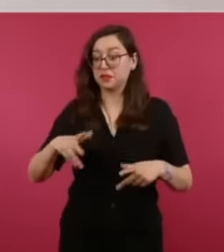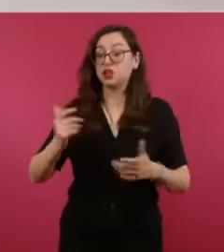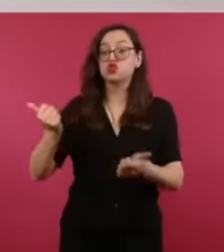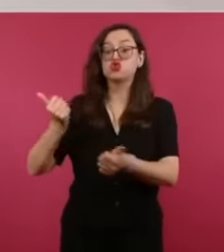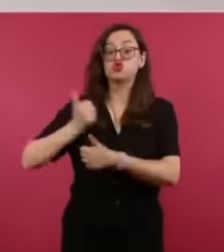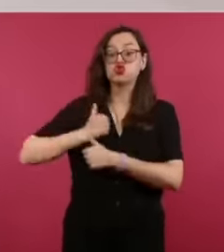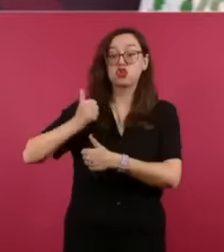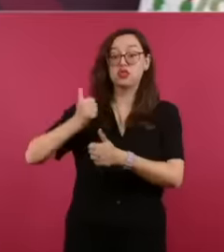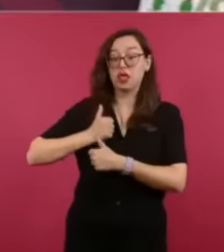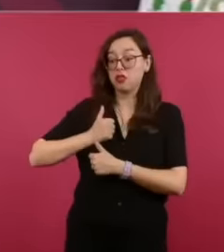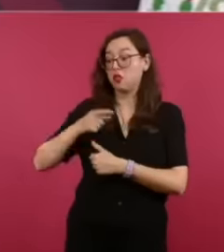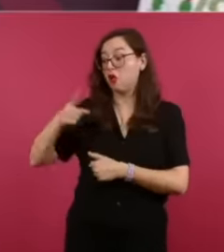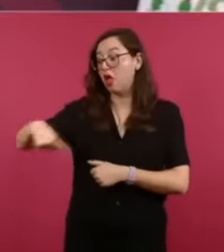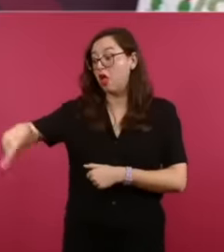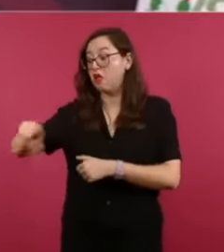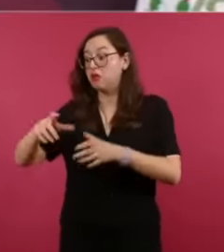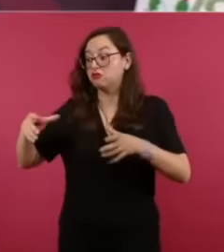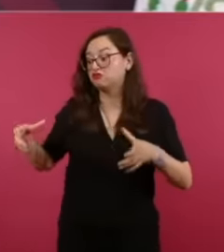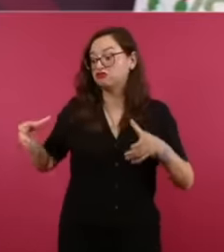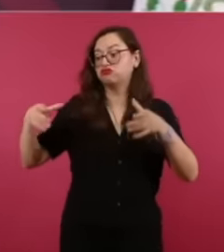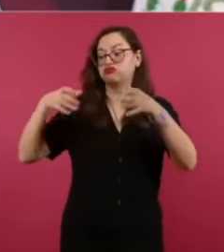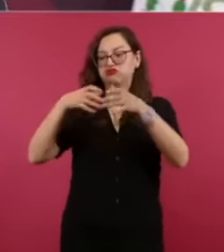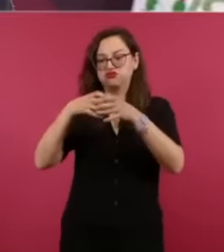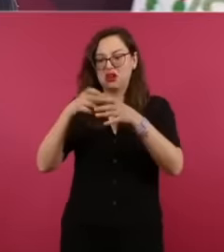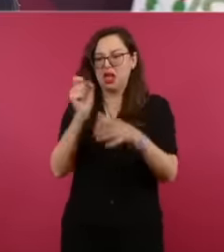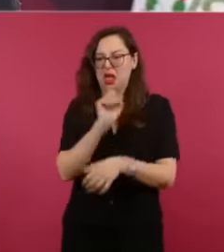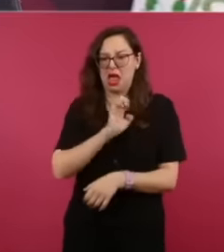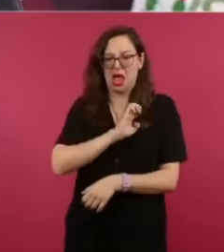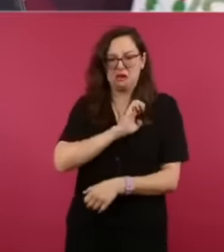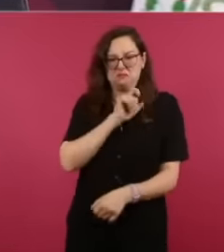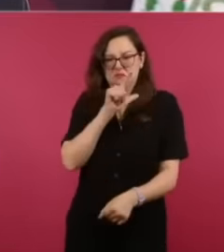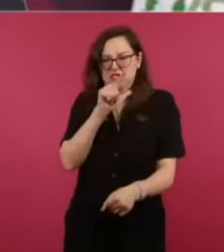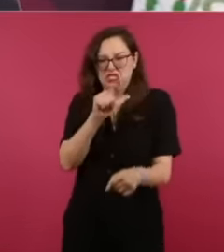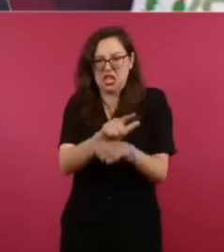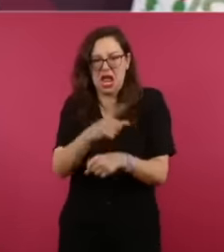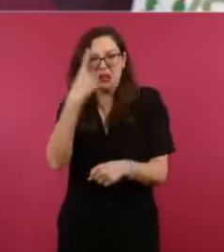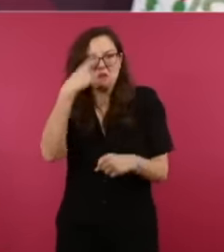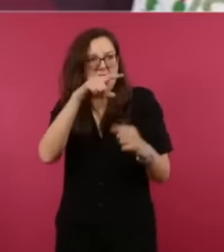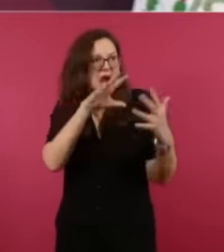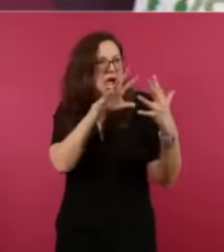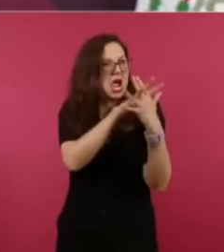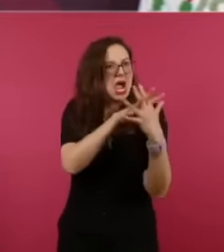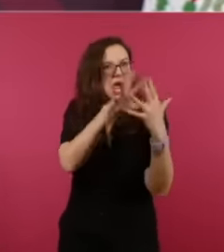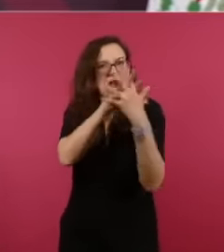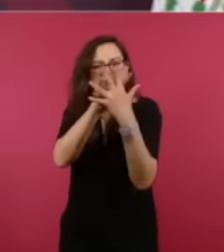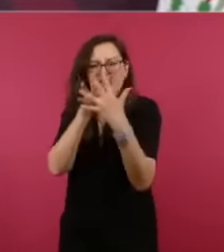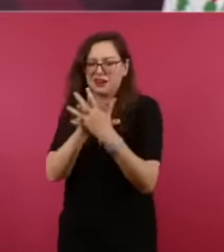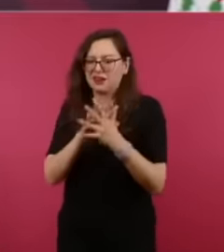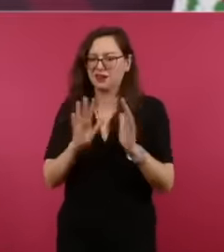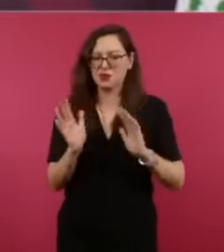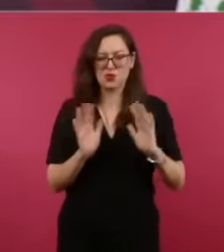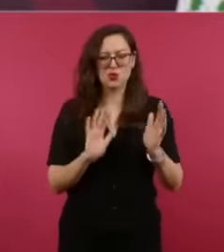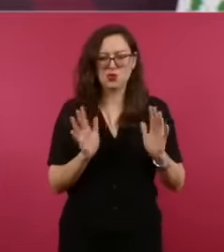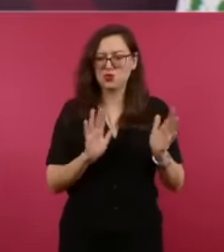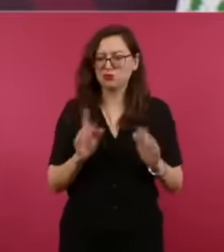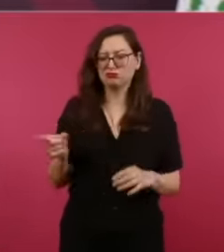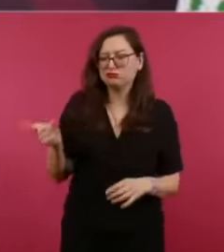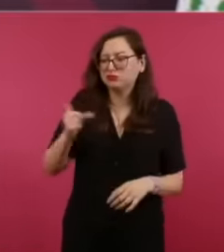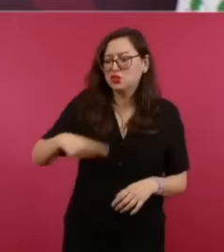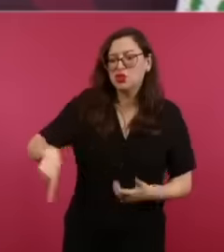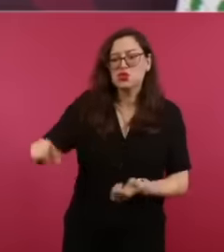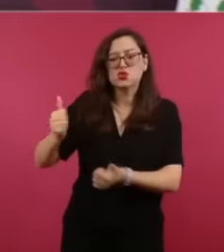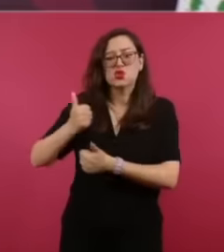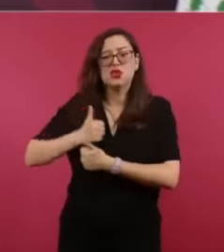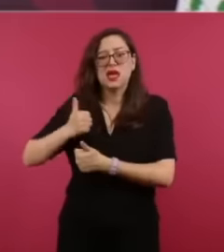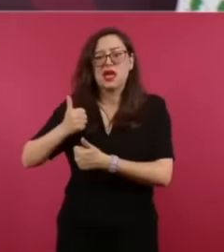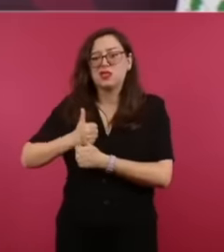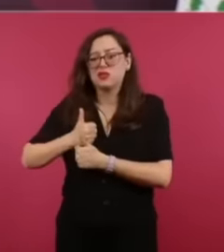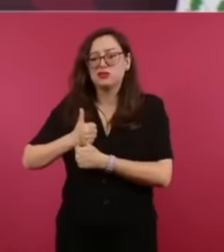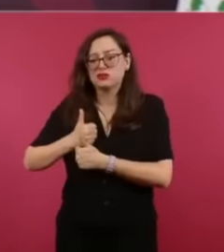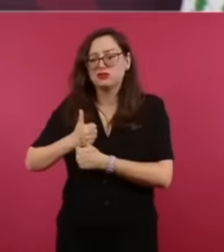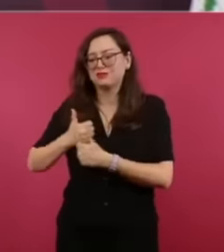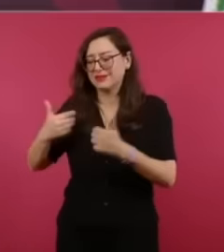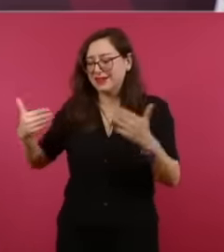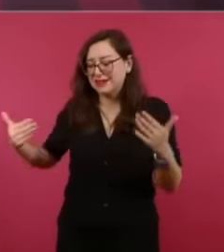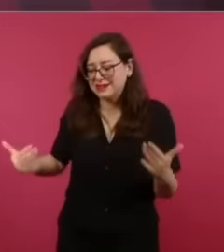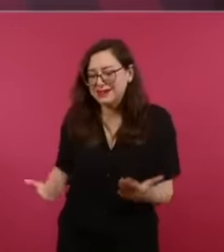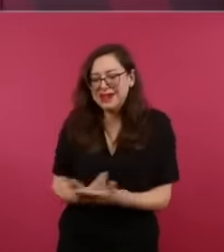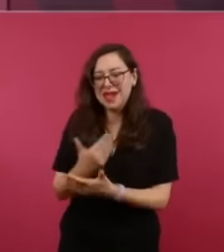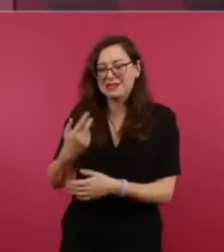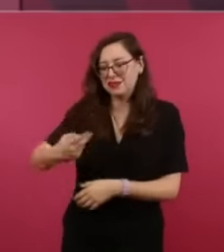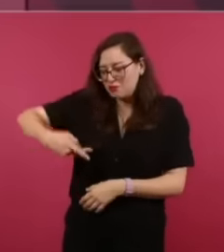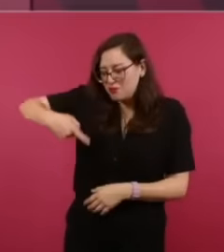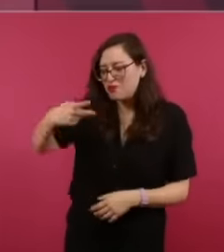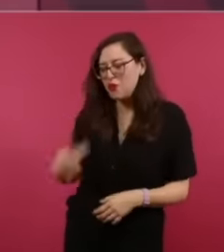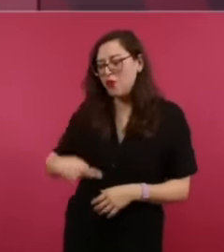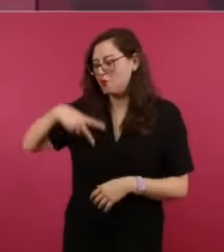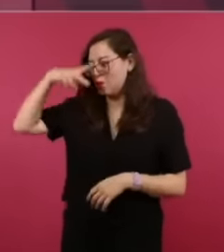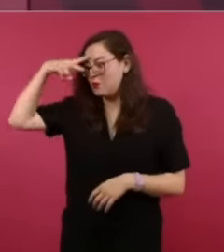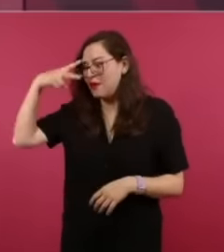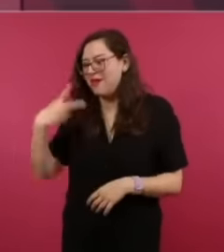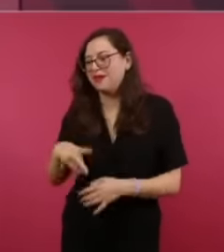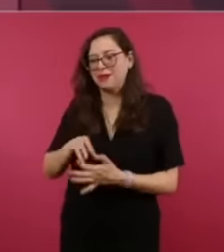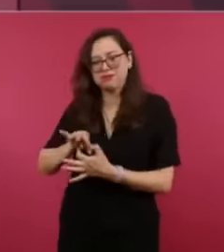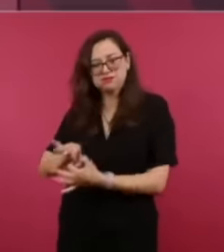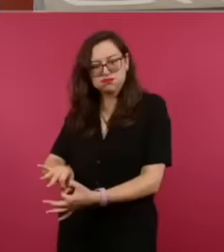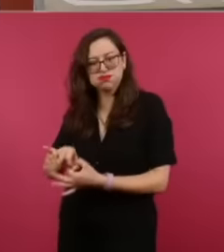the division generals of the army do not belong to the oligarchy, they come from the people,